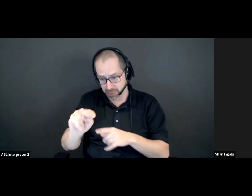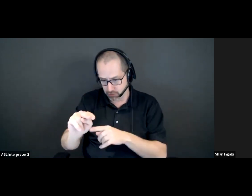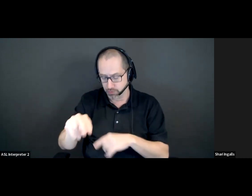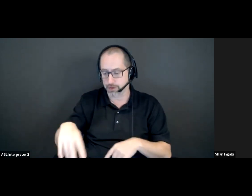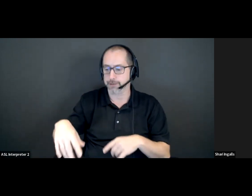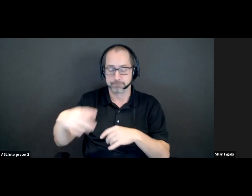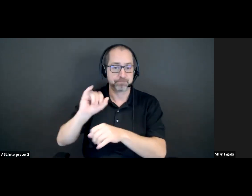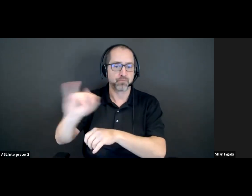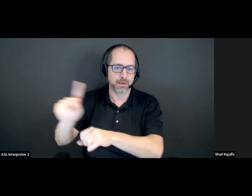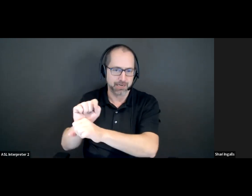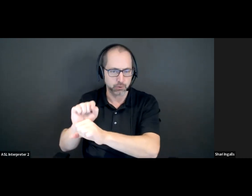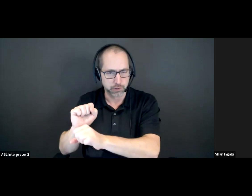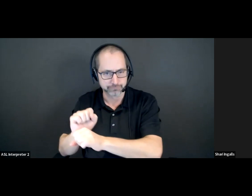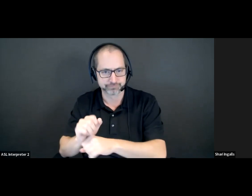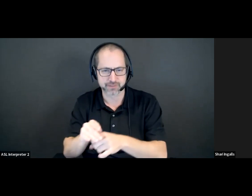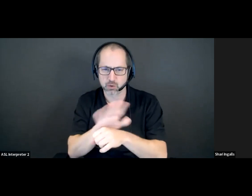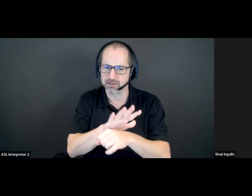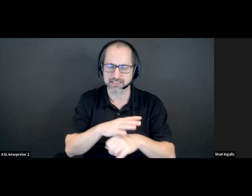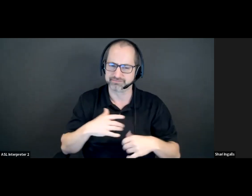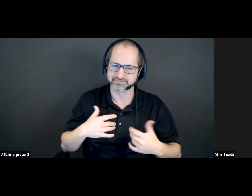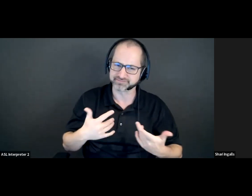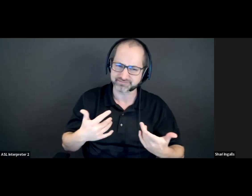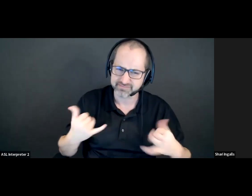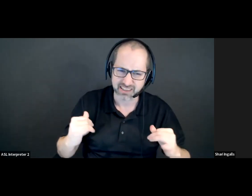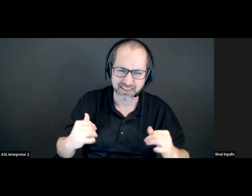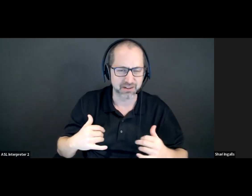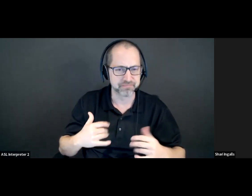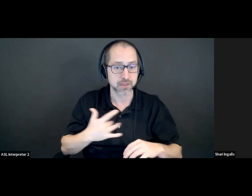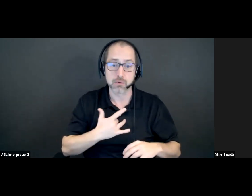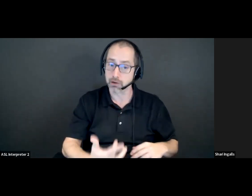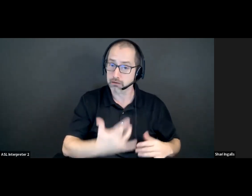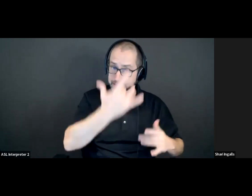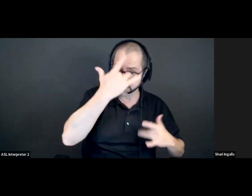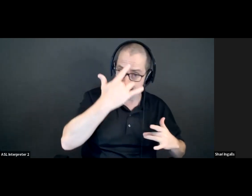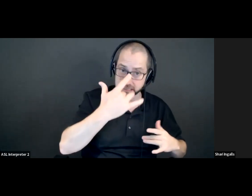me. I'm used to having to get my cardio Fitness back after a cold but this is excessive,